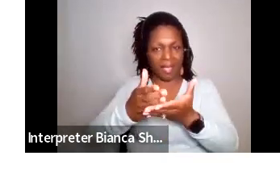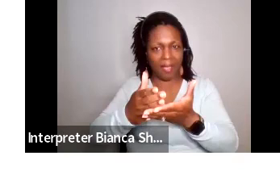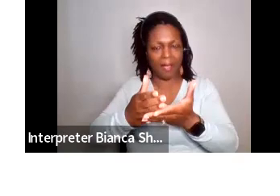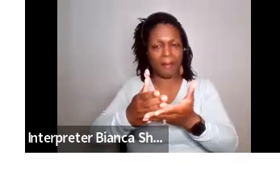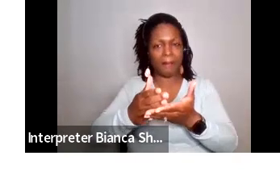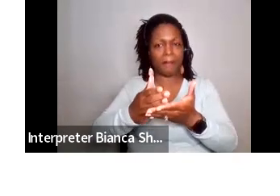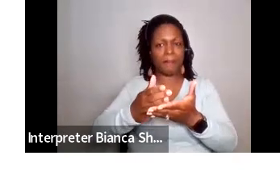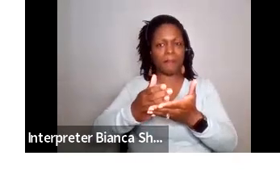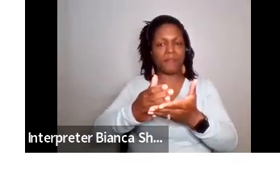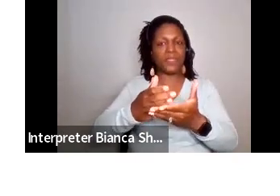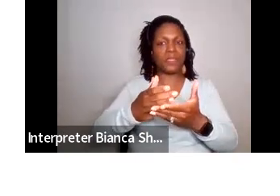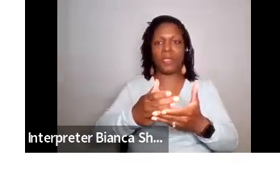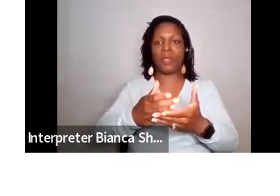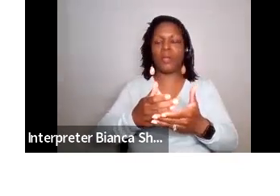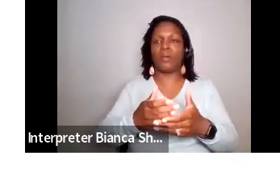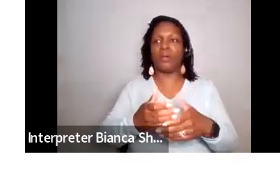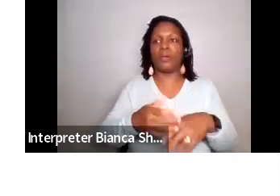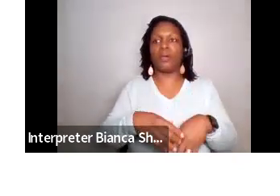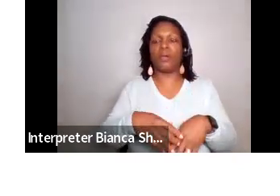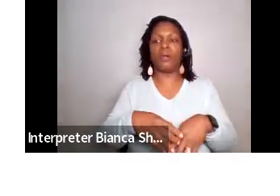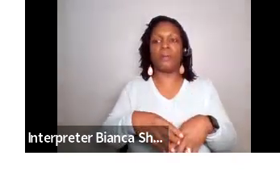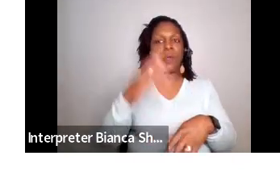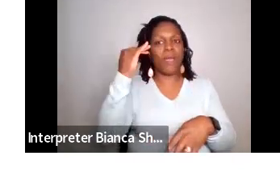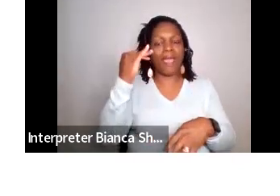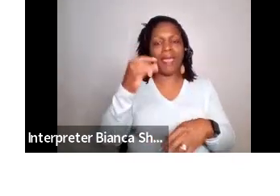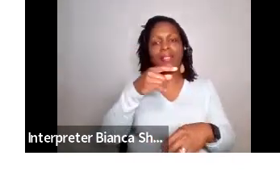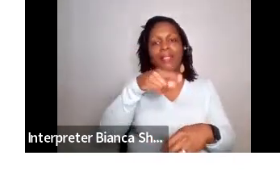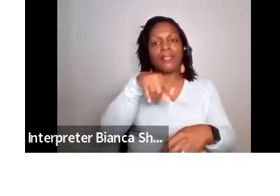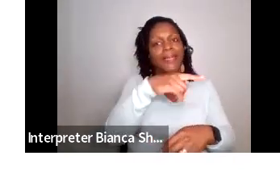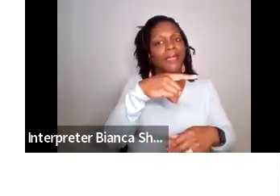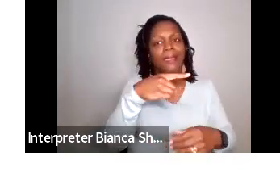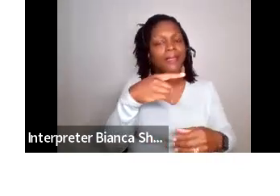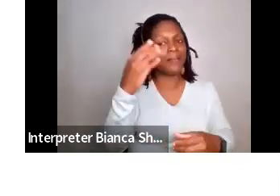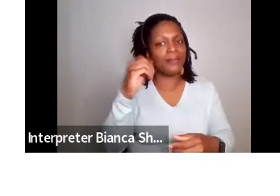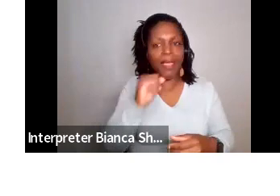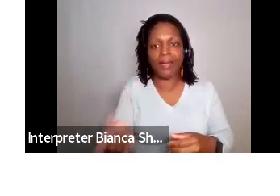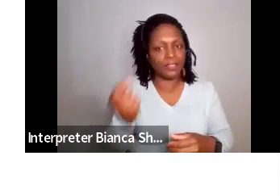Because they were just not aware that what they were doing was more detrimental to their